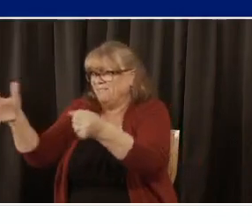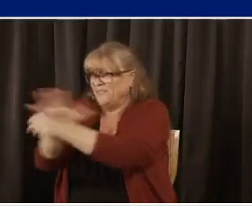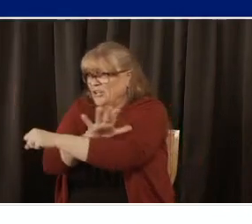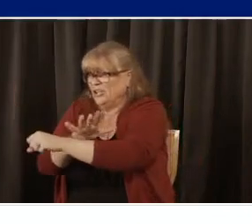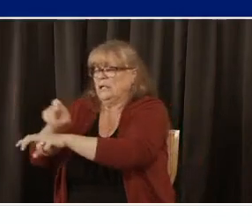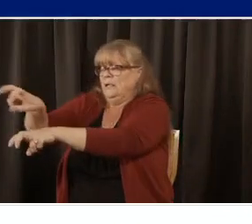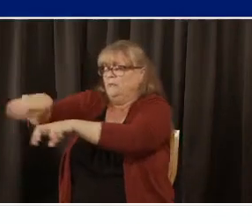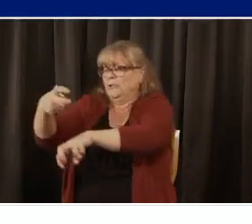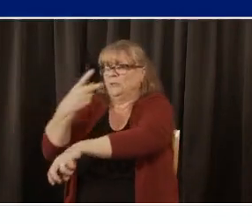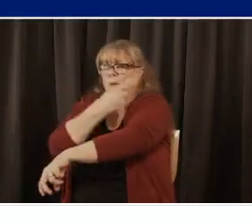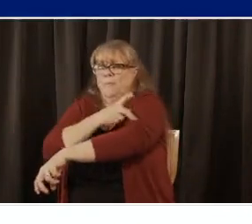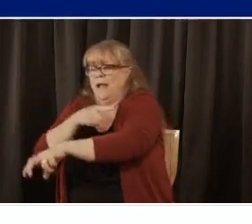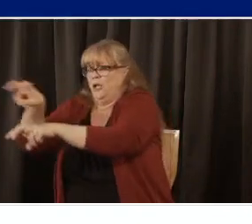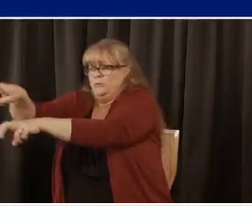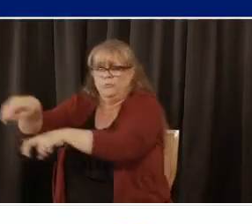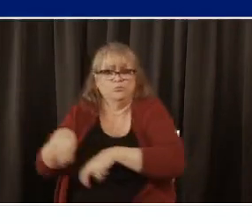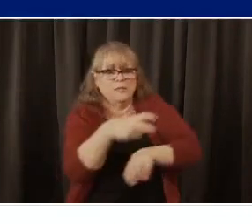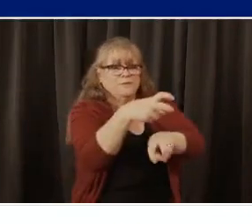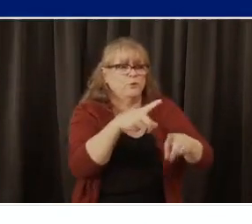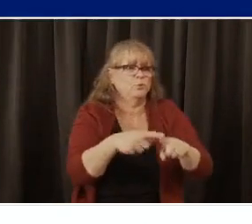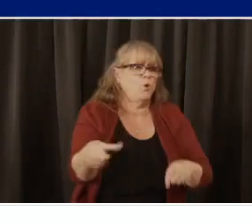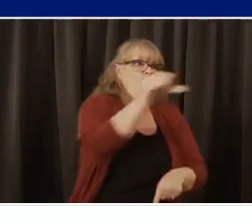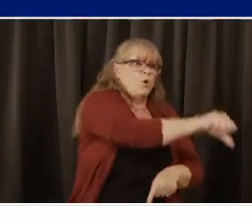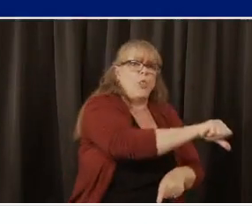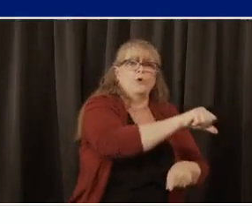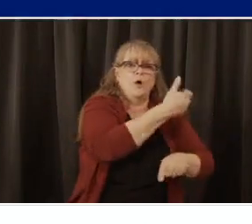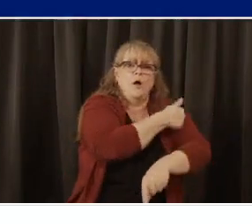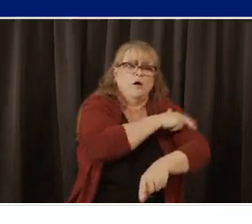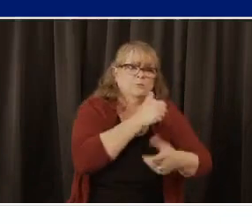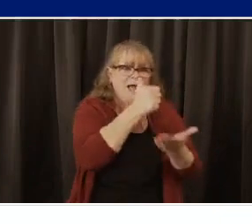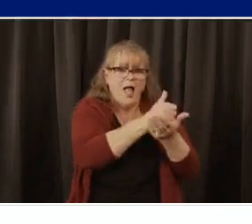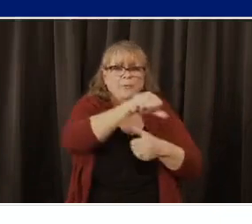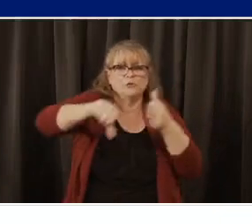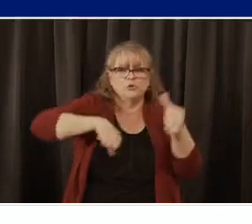We have learned an enormous amount over the course of this pandemic,